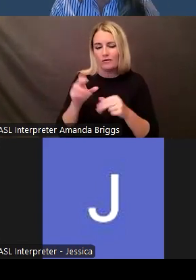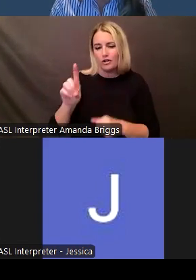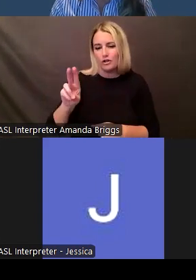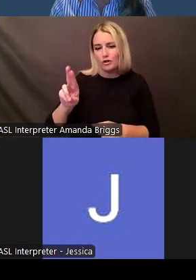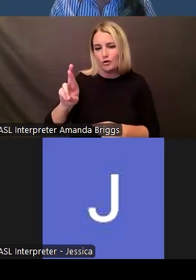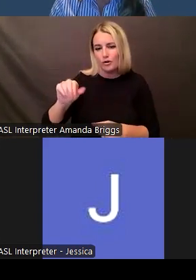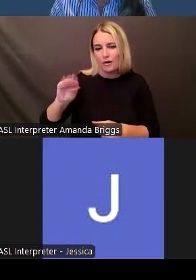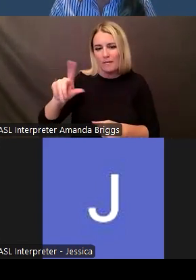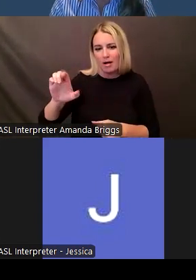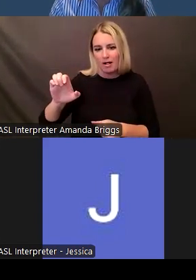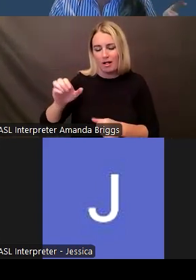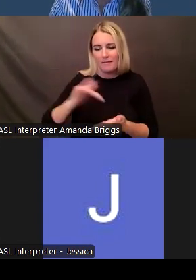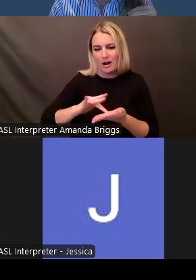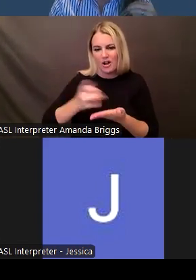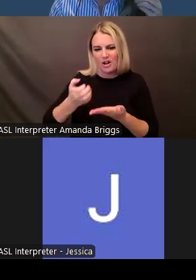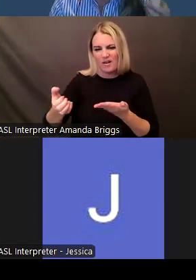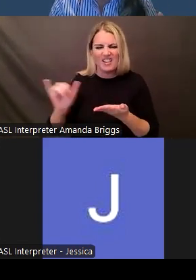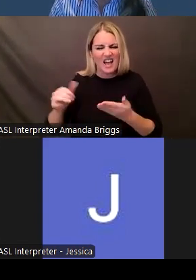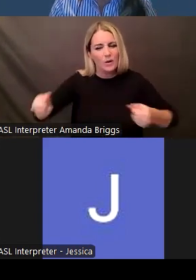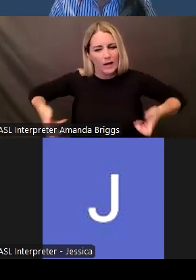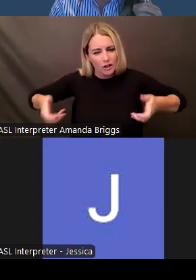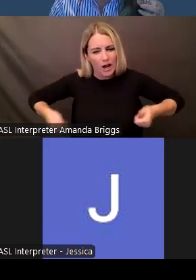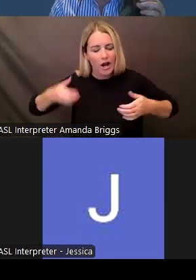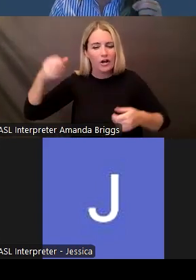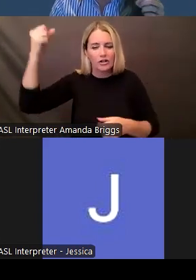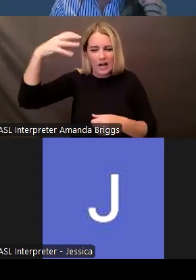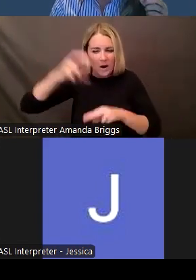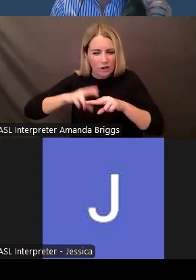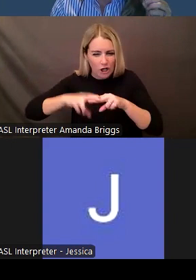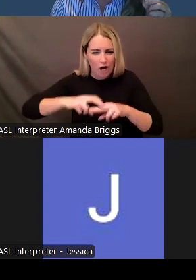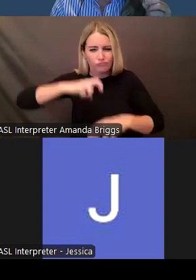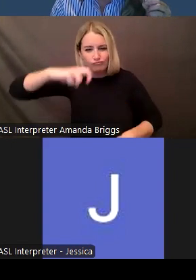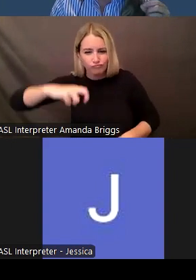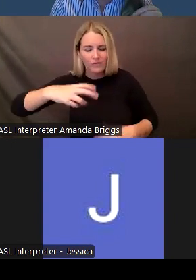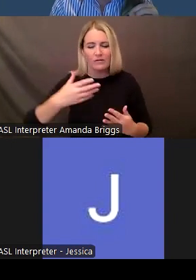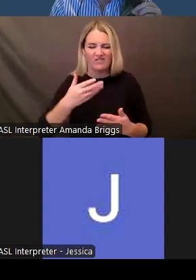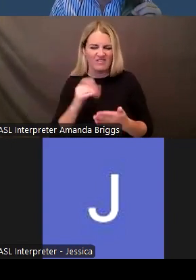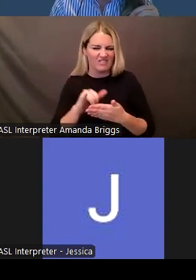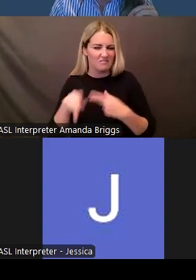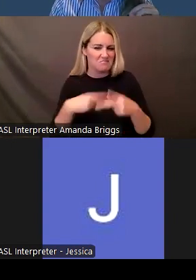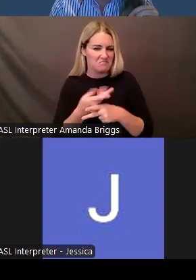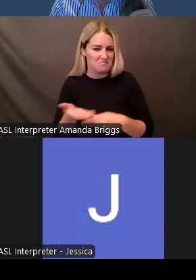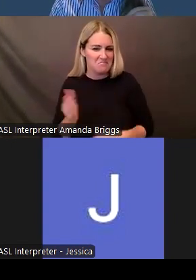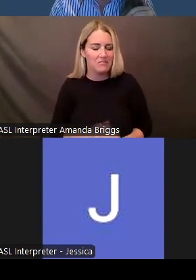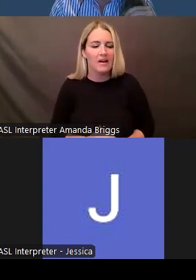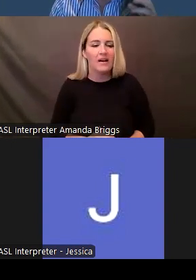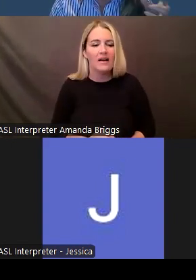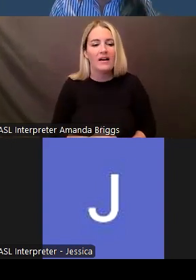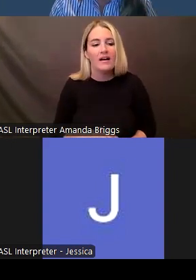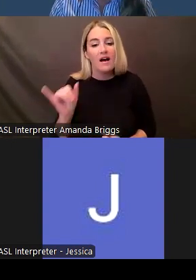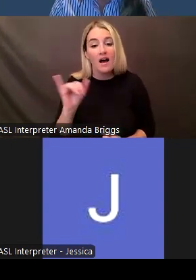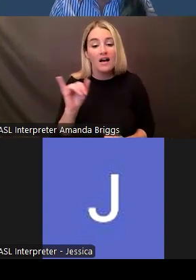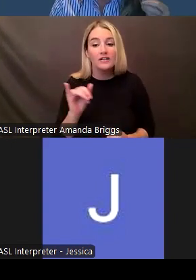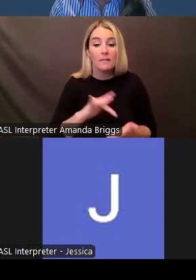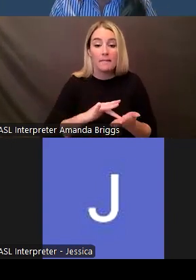Things like wheelchairs, shower chairs, that type of thing. Also covers medically necessary